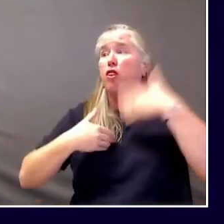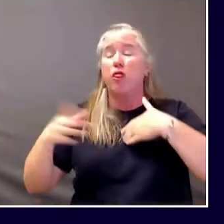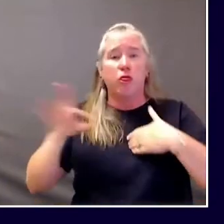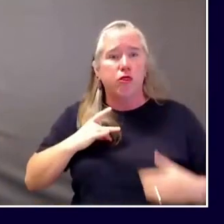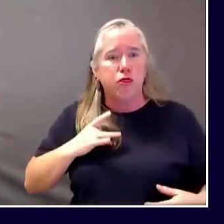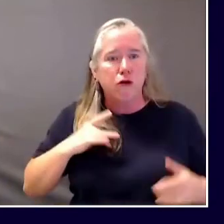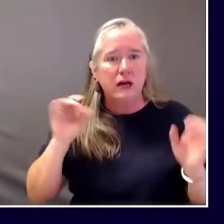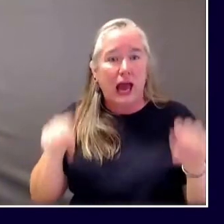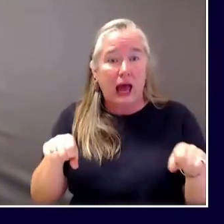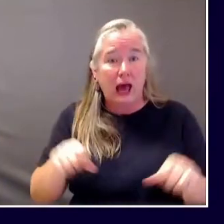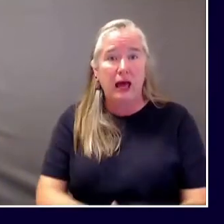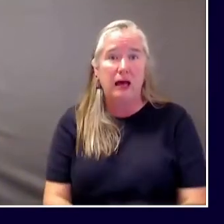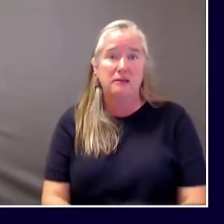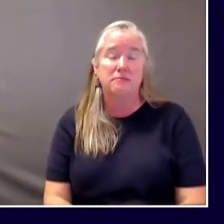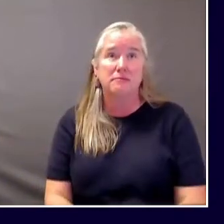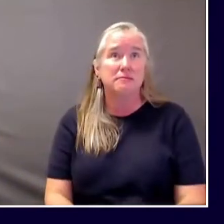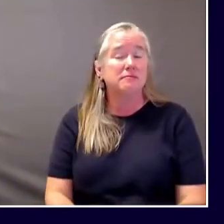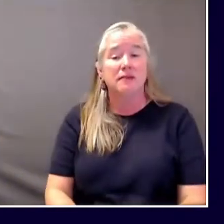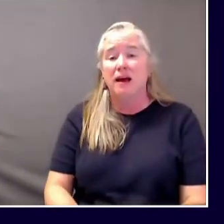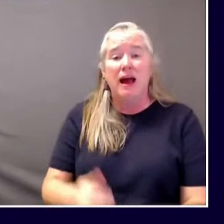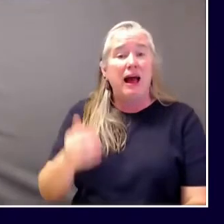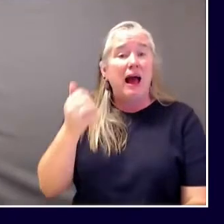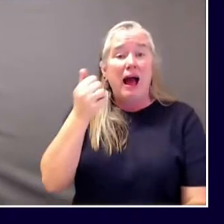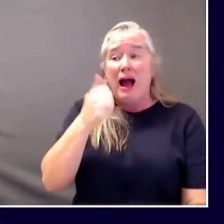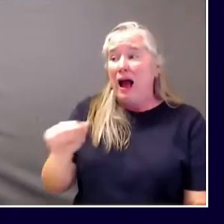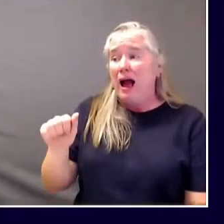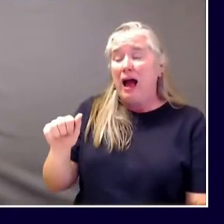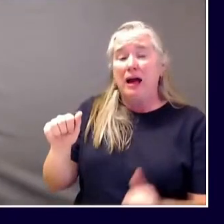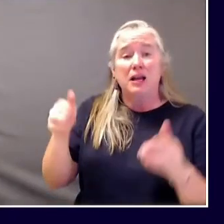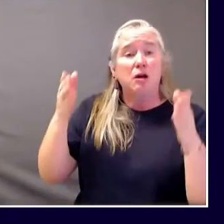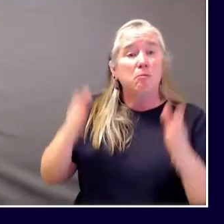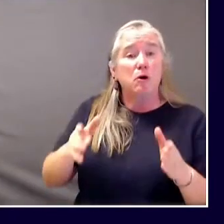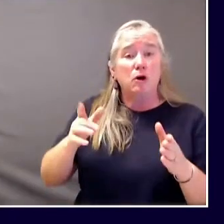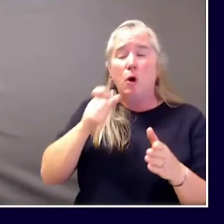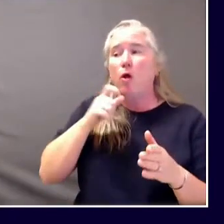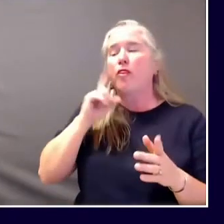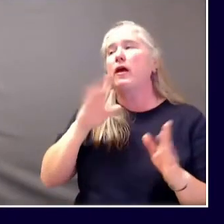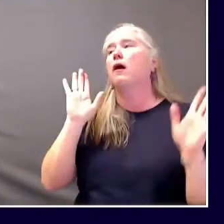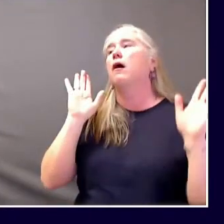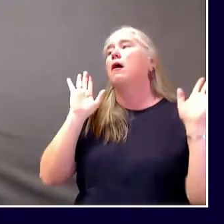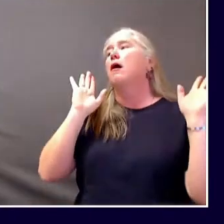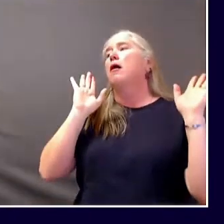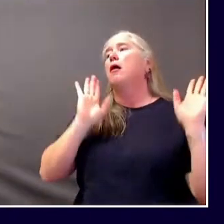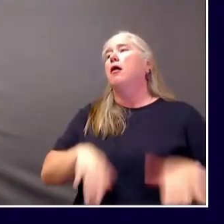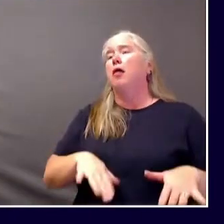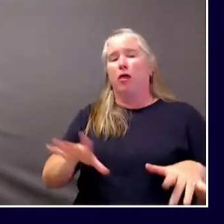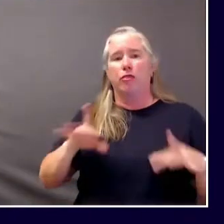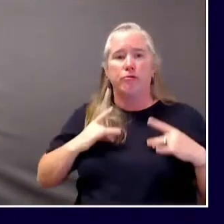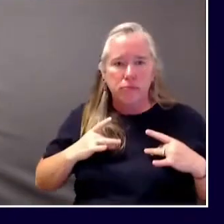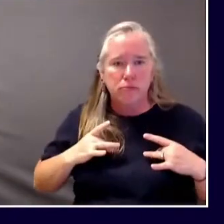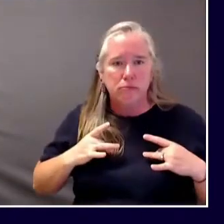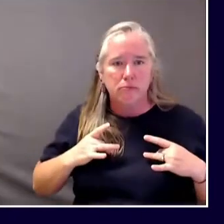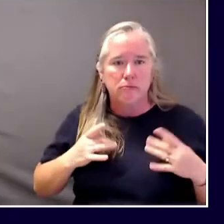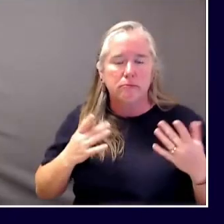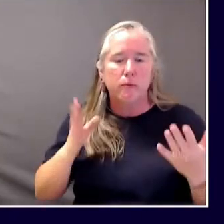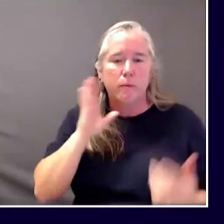thrives on even the slightest hint of complacency